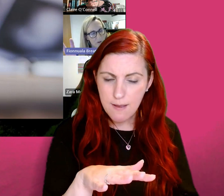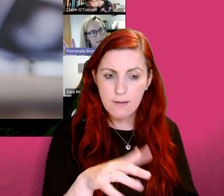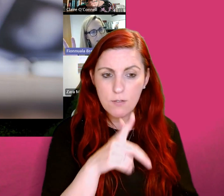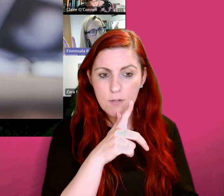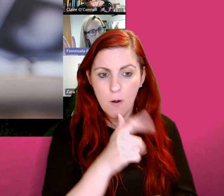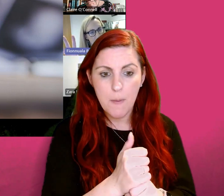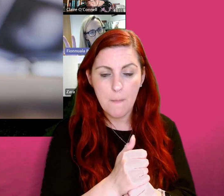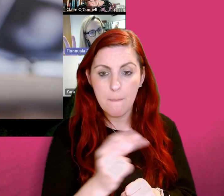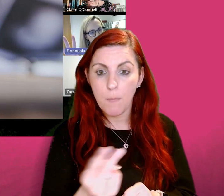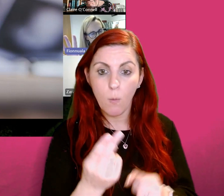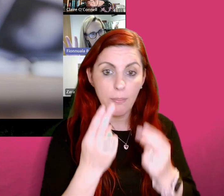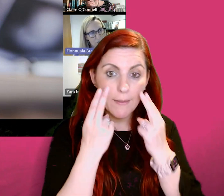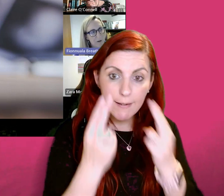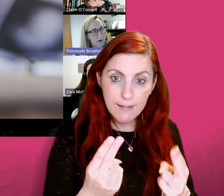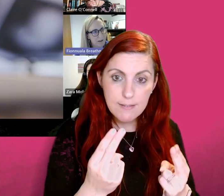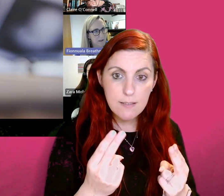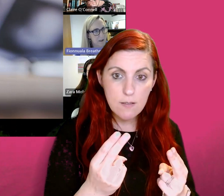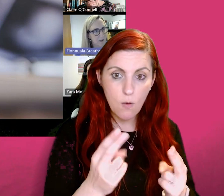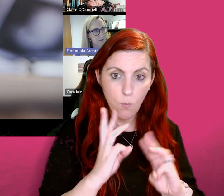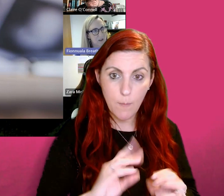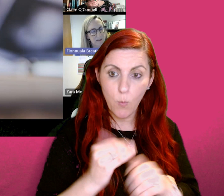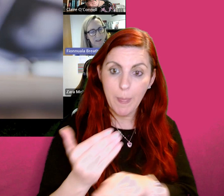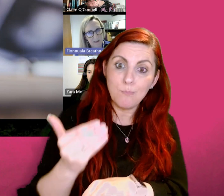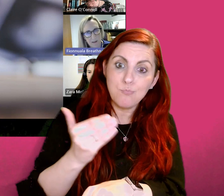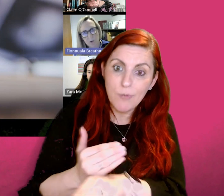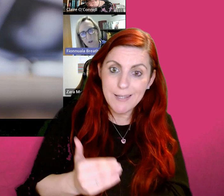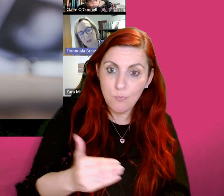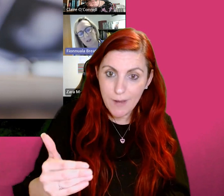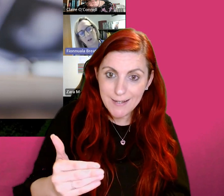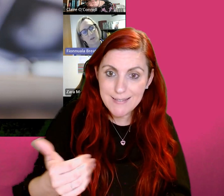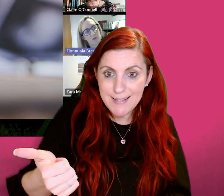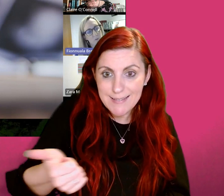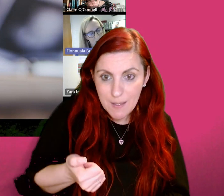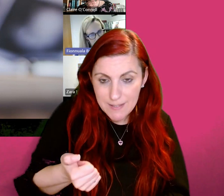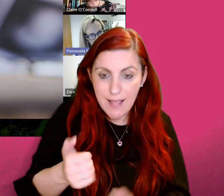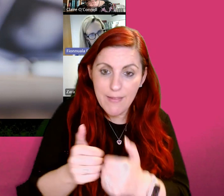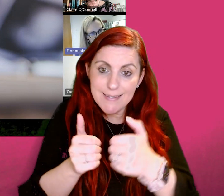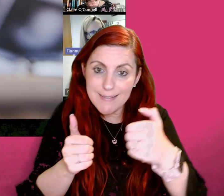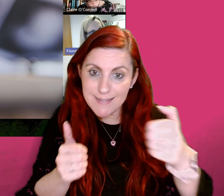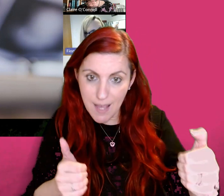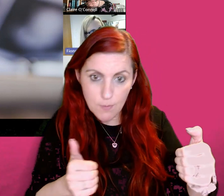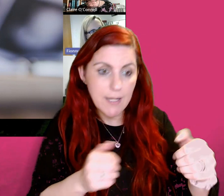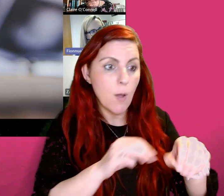the needs of women with pre-pregnancy diabetes and separately those with gestational diabetes and